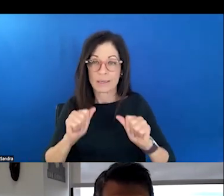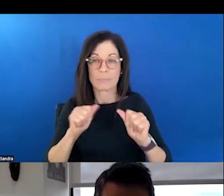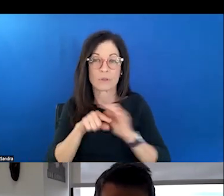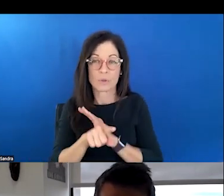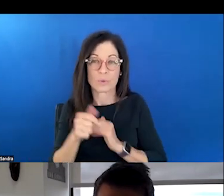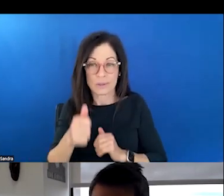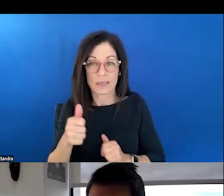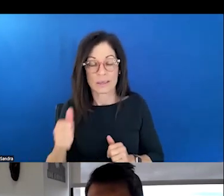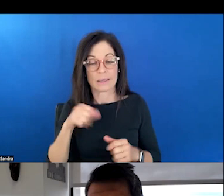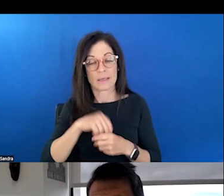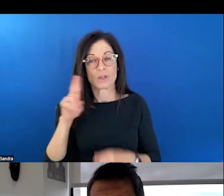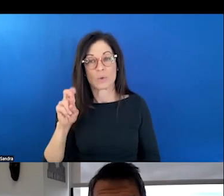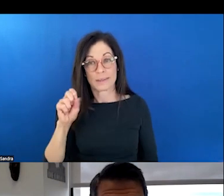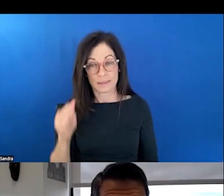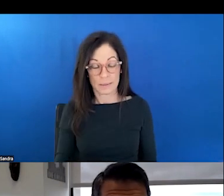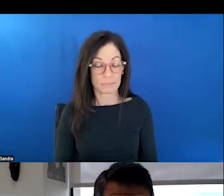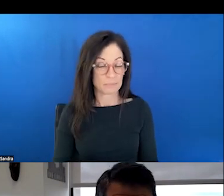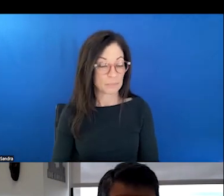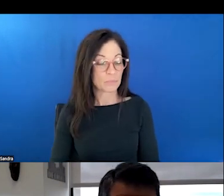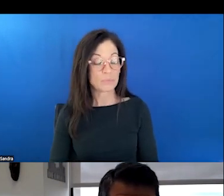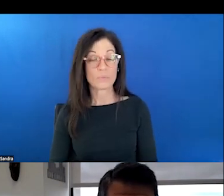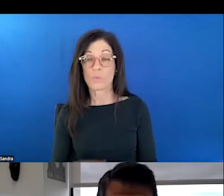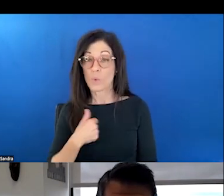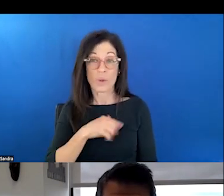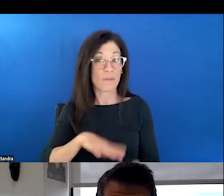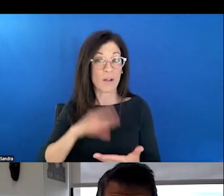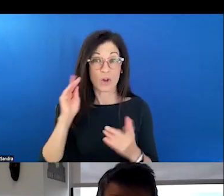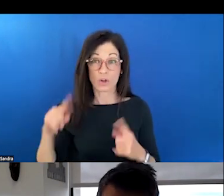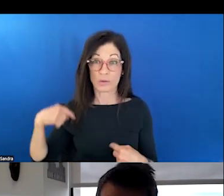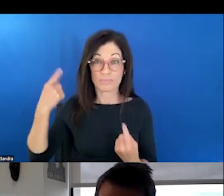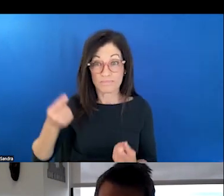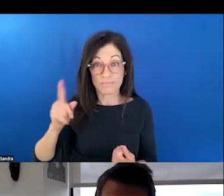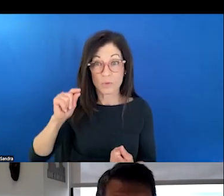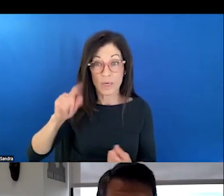UNITED STATES. WHAT WE HAVE LEARNED OVER THE LAST 20 YEARS -- UNFORTUNATELY, IT